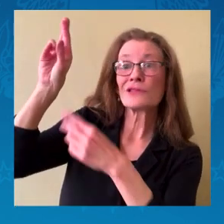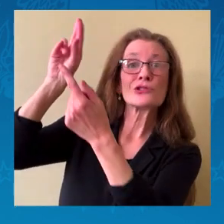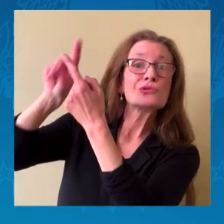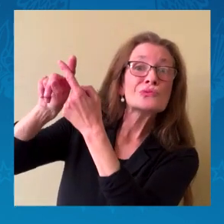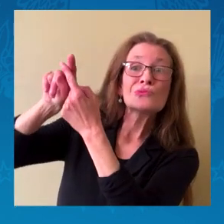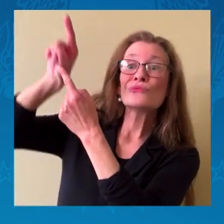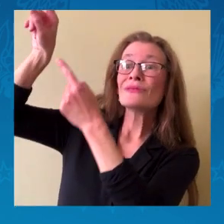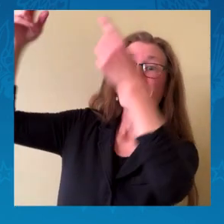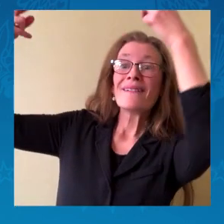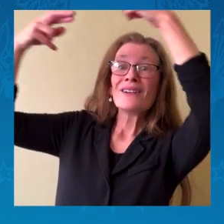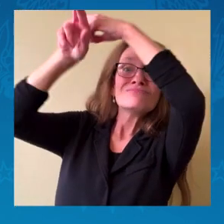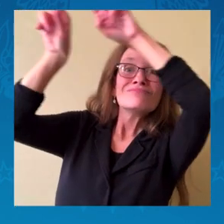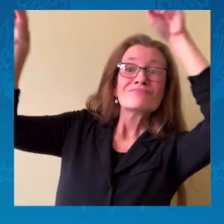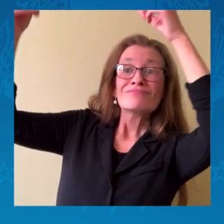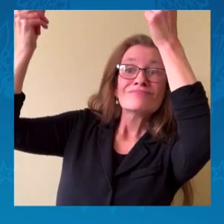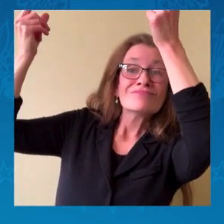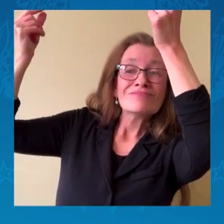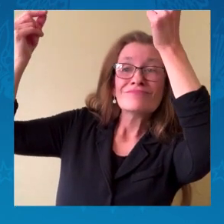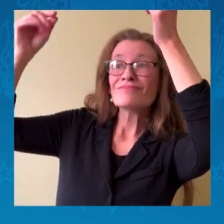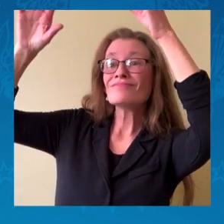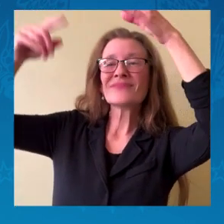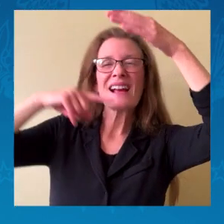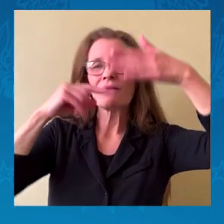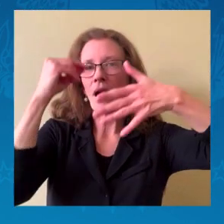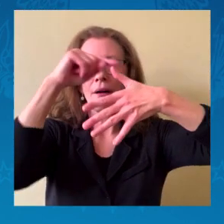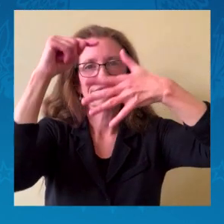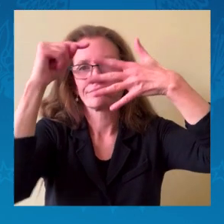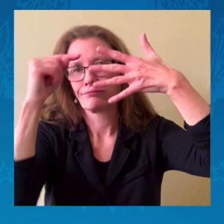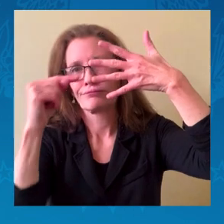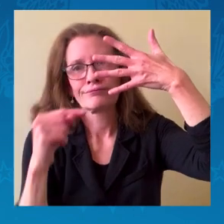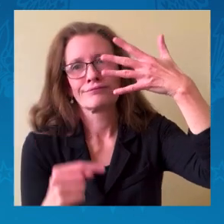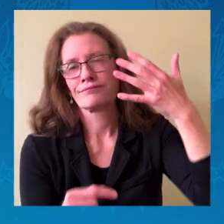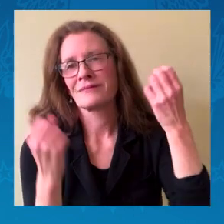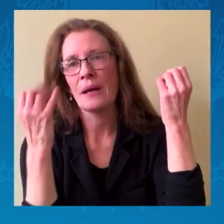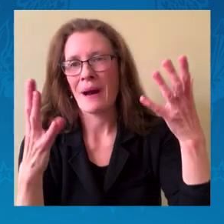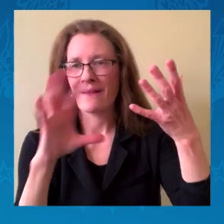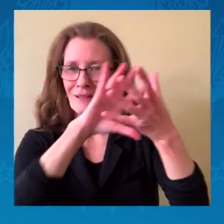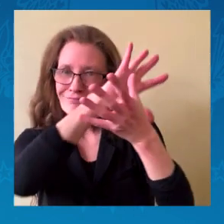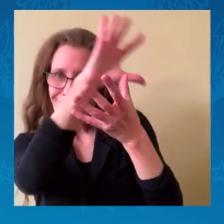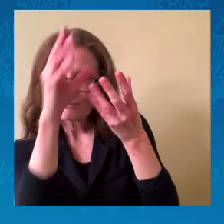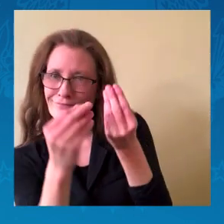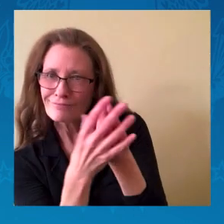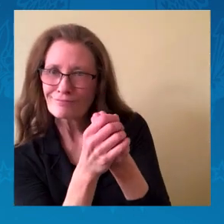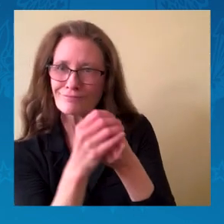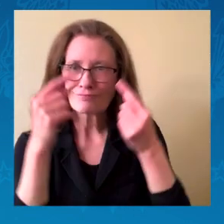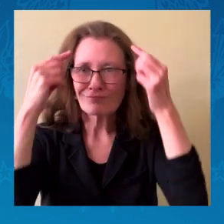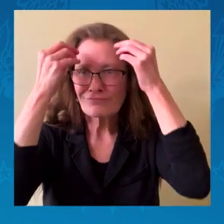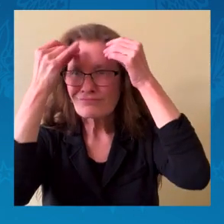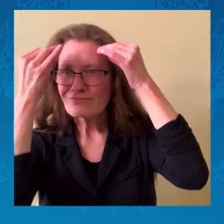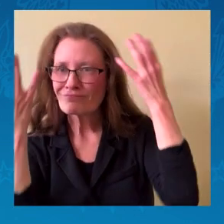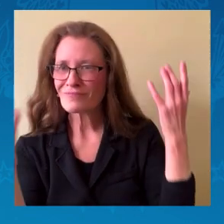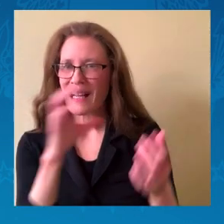There is also the priority that we have as a council and as an administration to promote safe